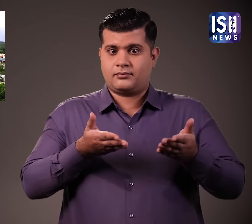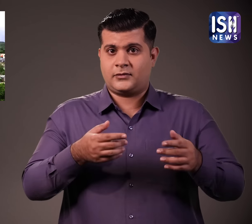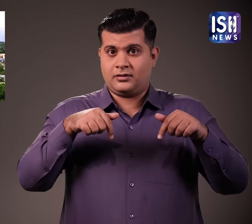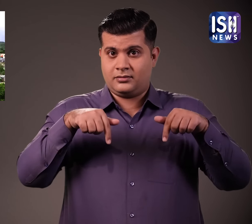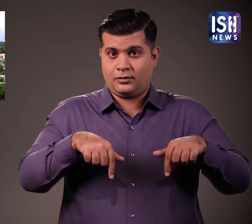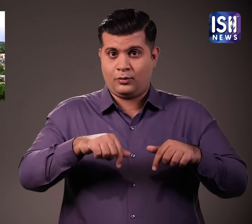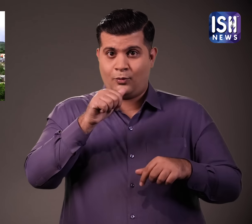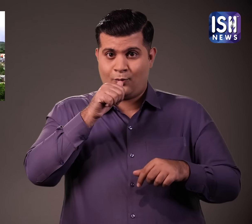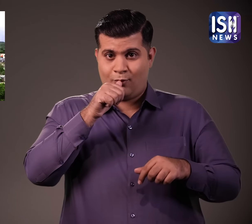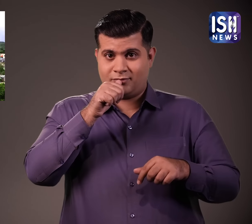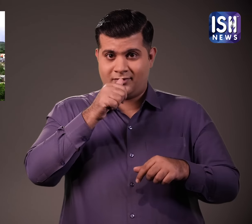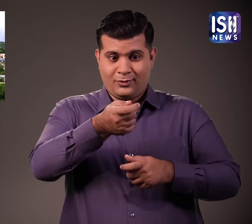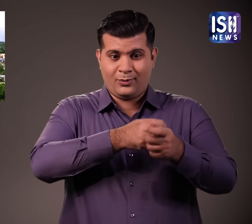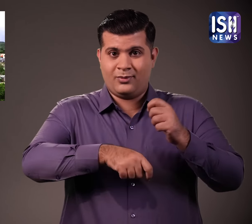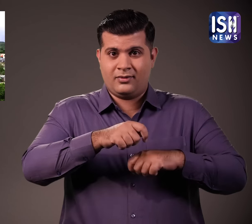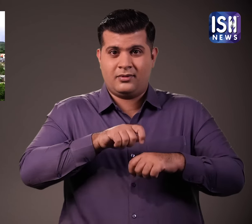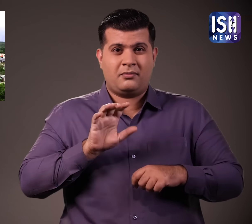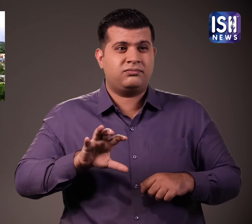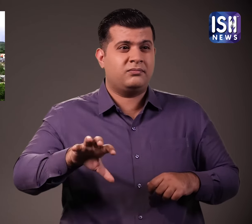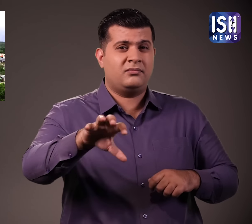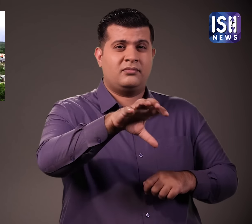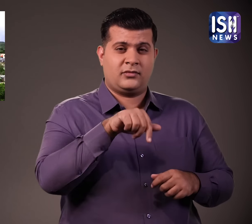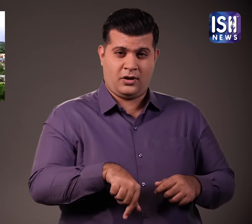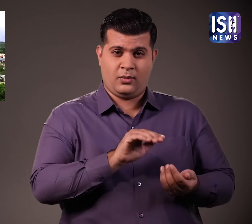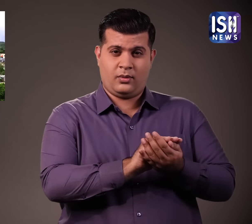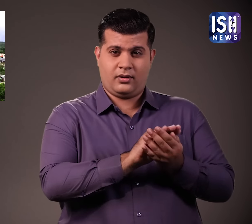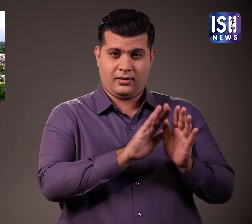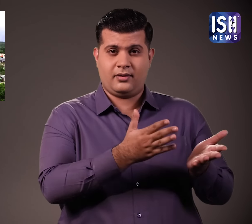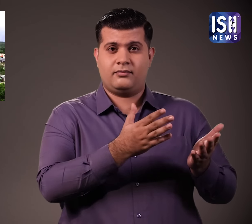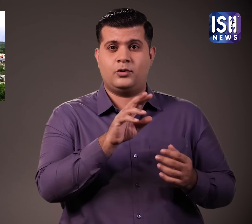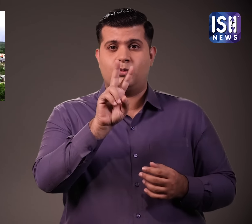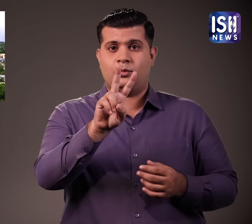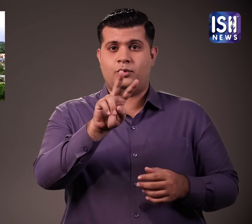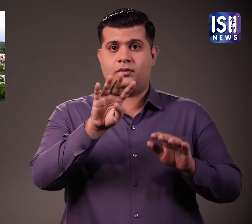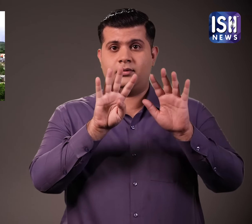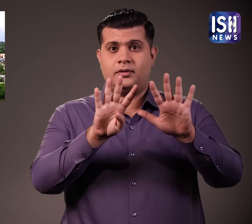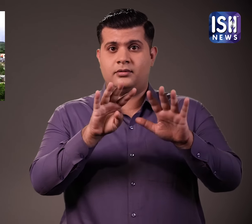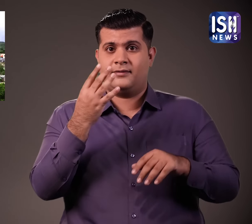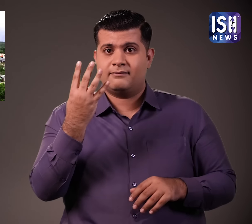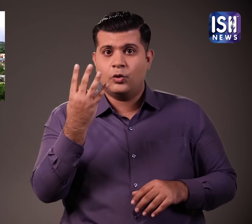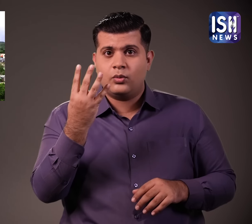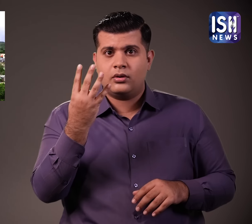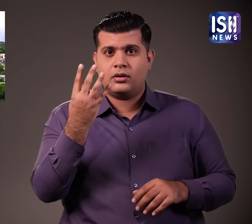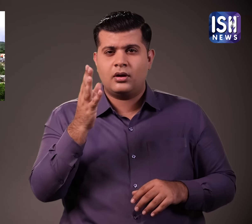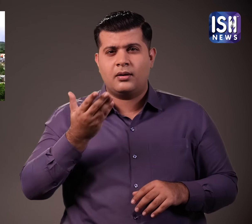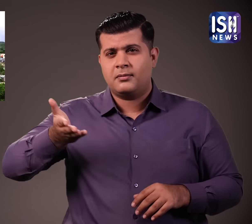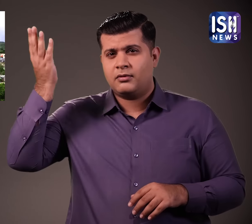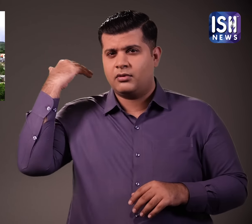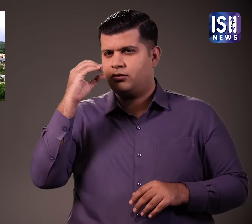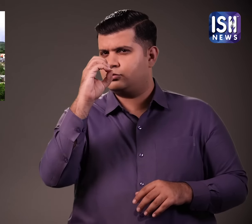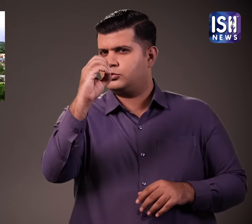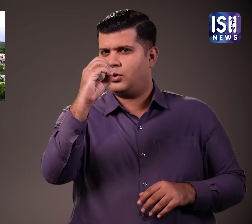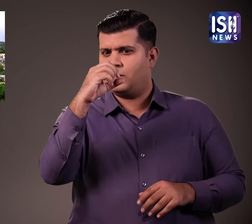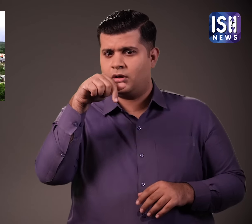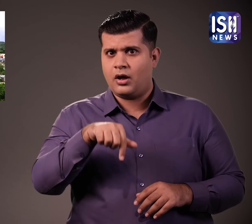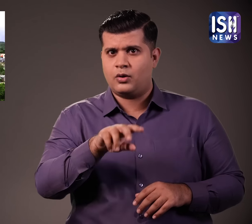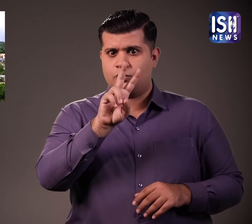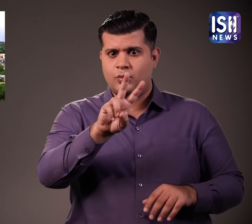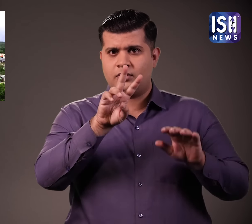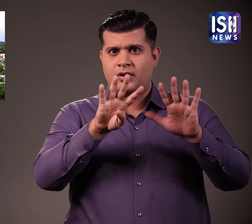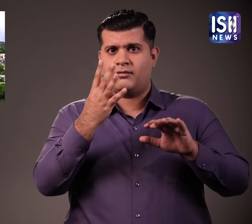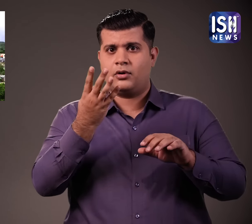The village has 294 water wells. Earlier there were none.